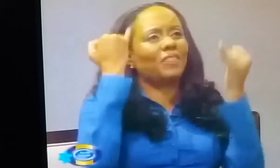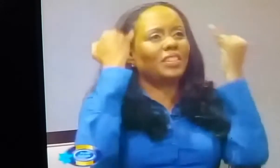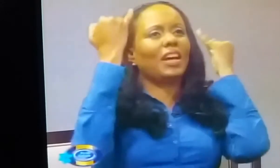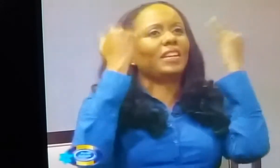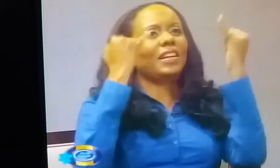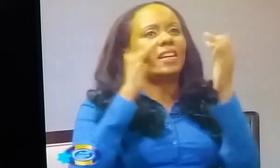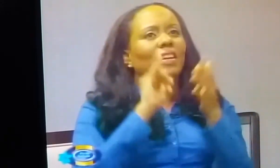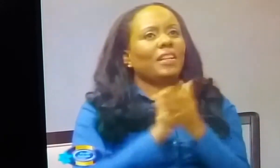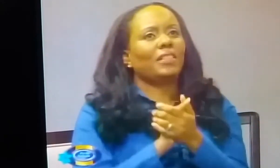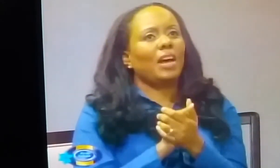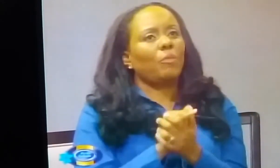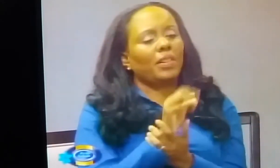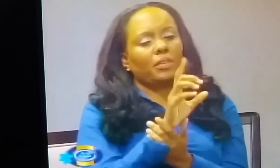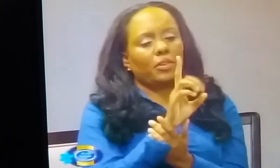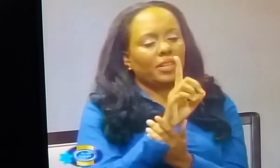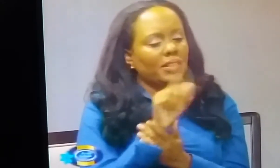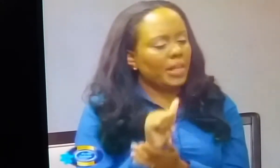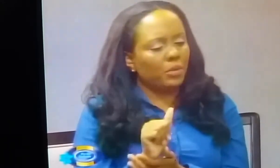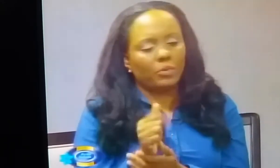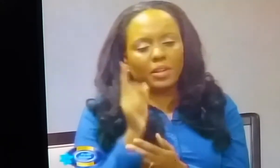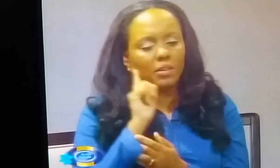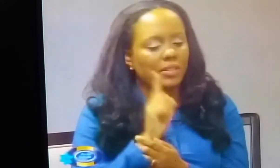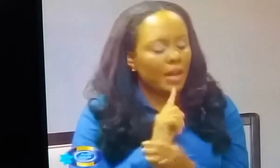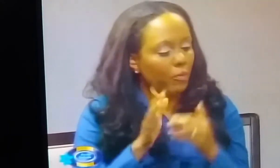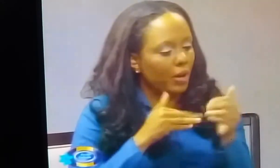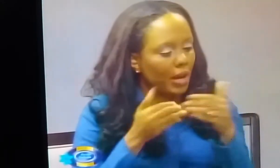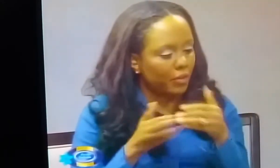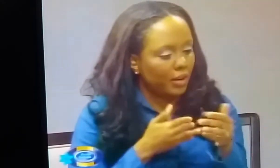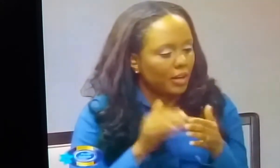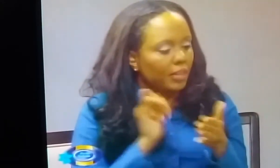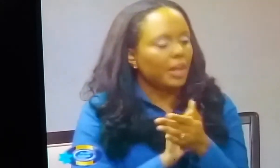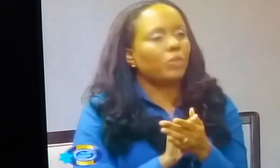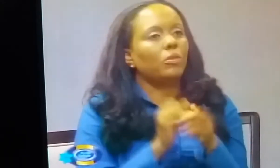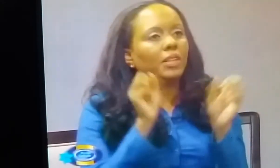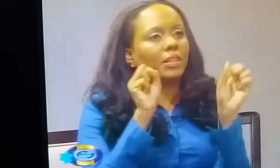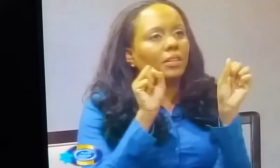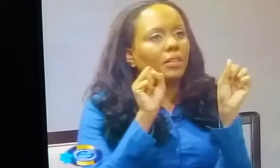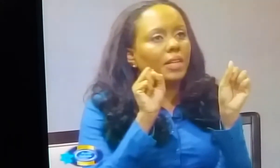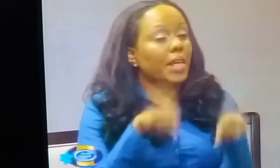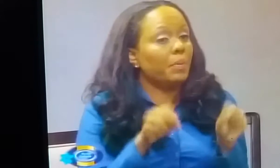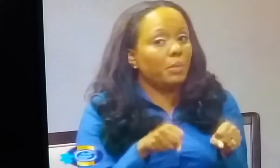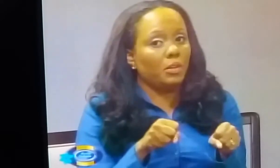have this idea that whether you're disabled that you're deaf whatever that you're only capable of